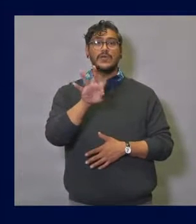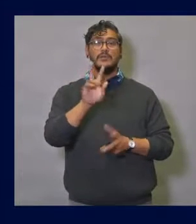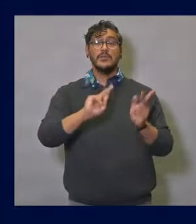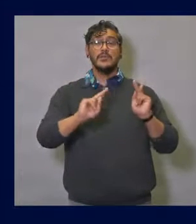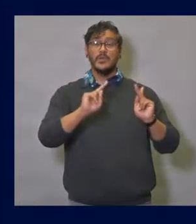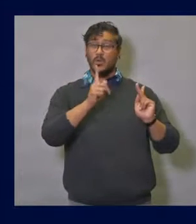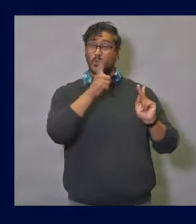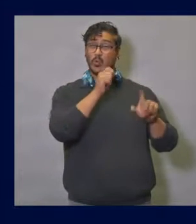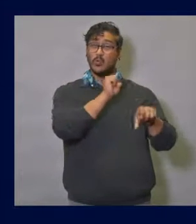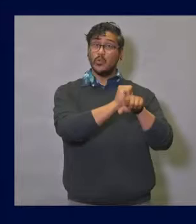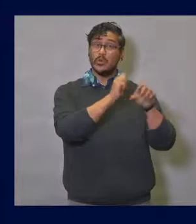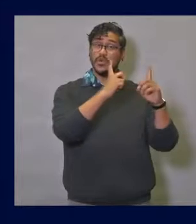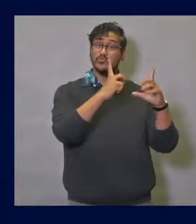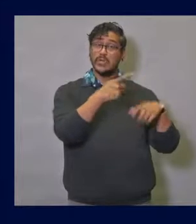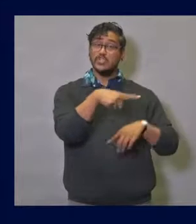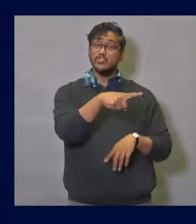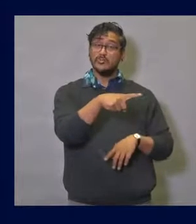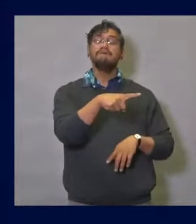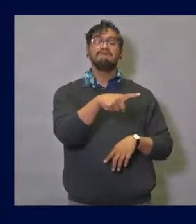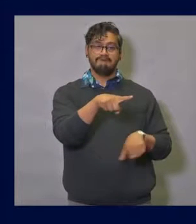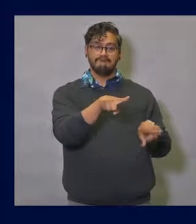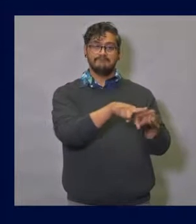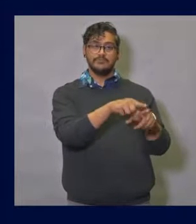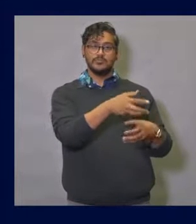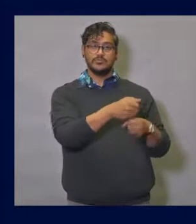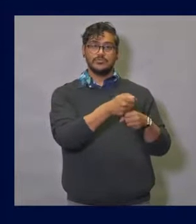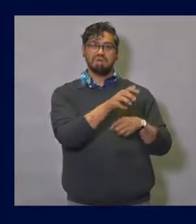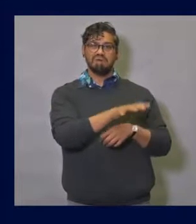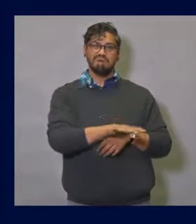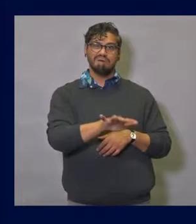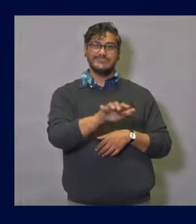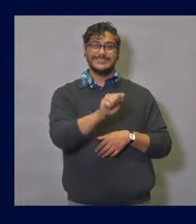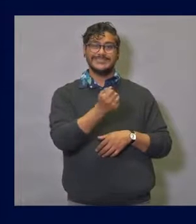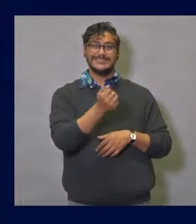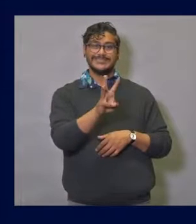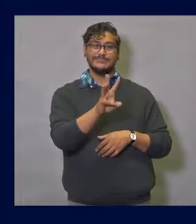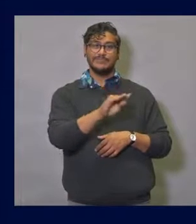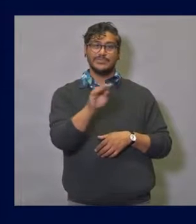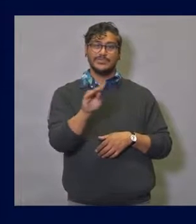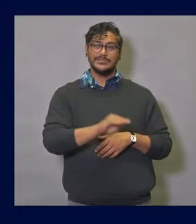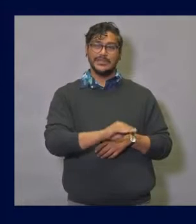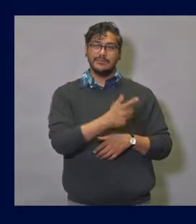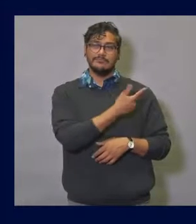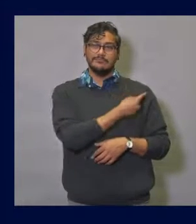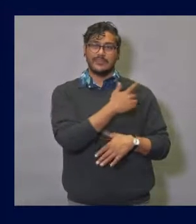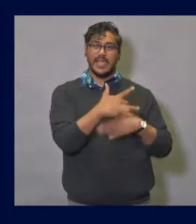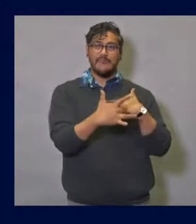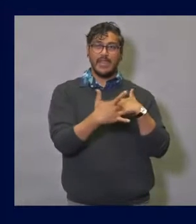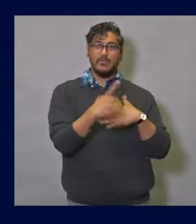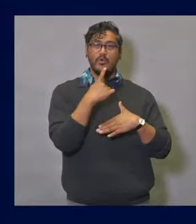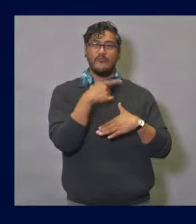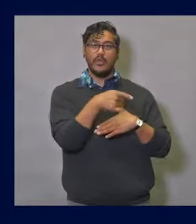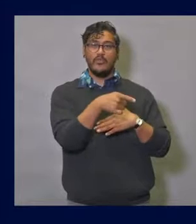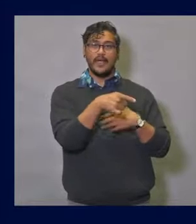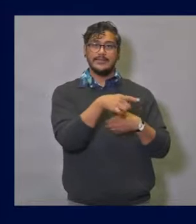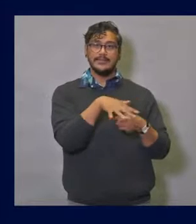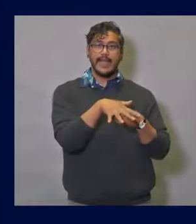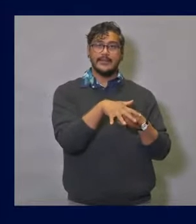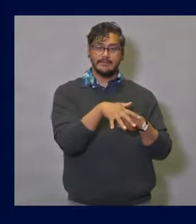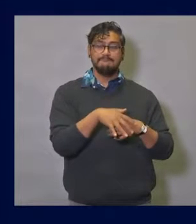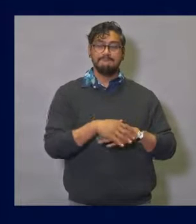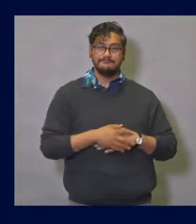17,389 PEOPLE WORKING AND